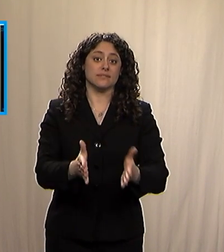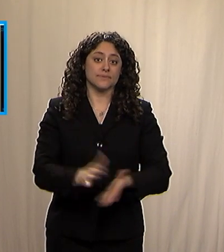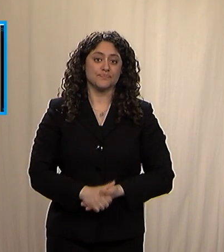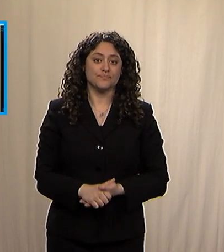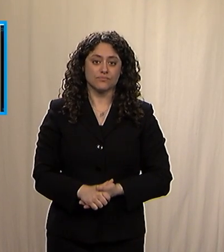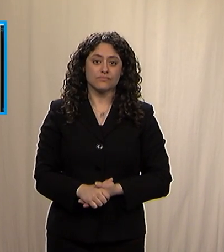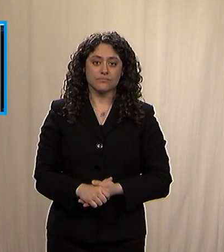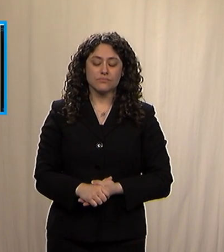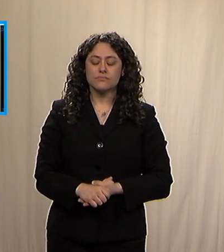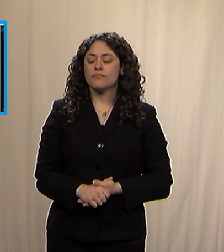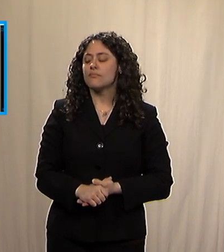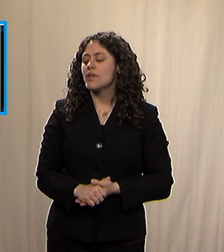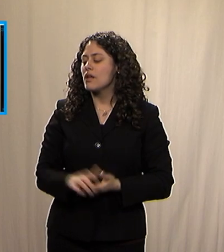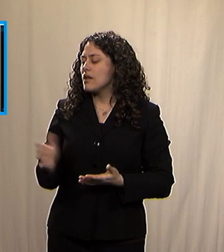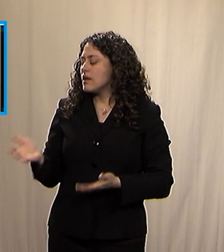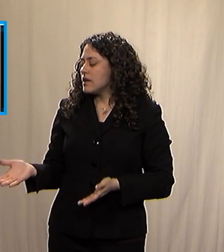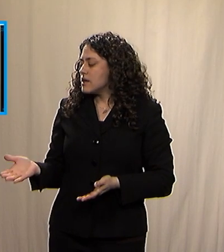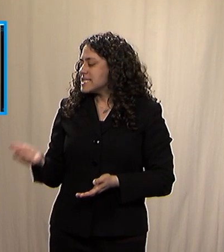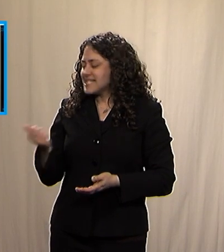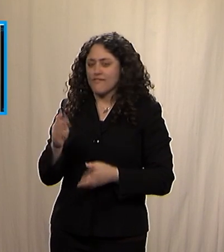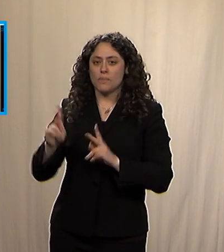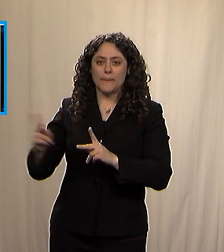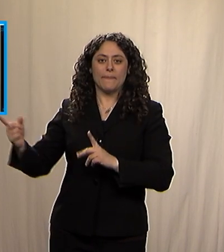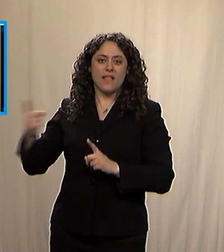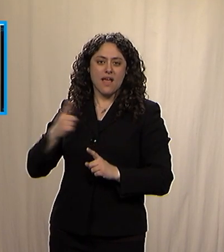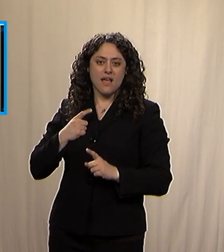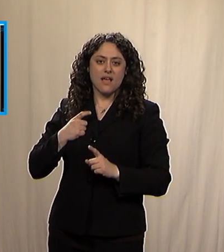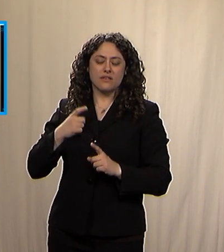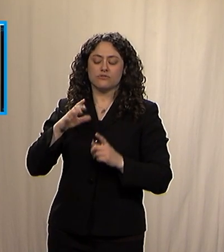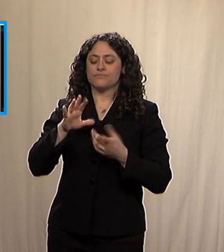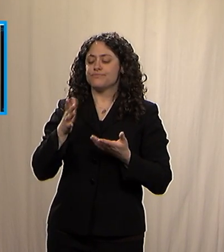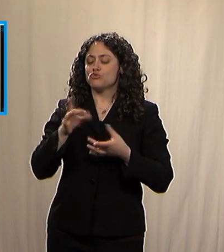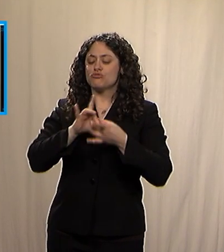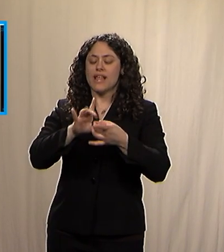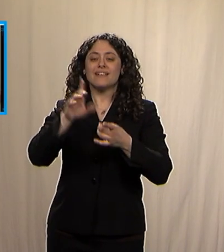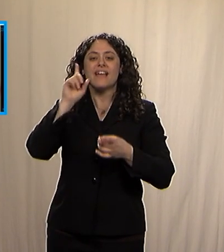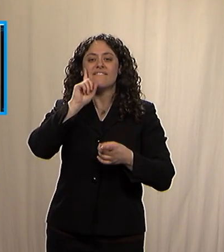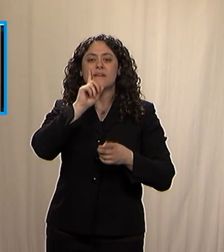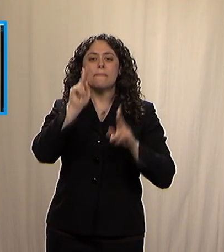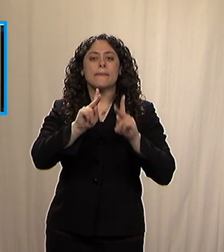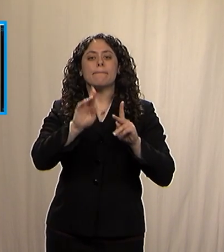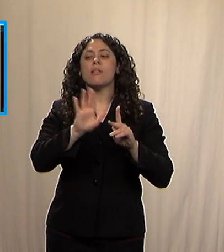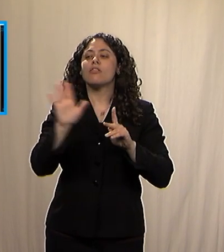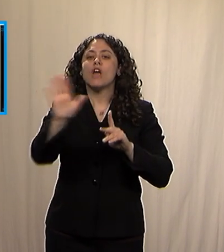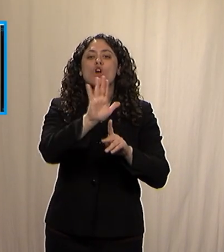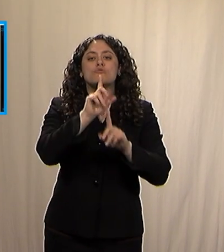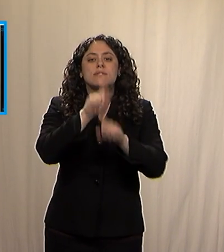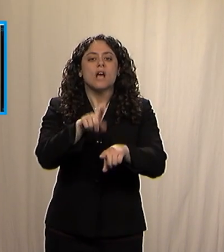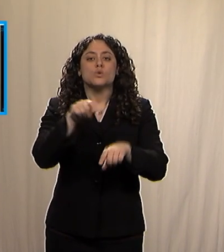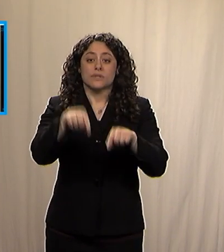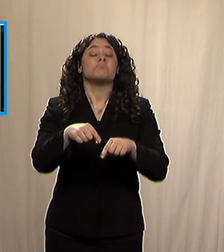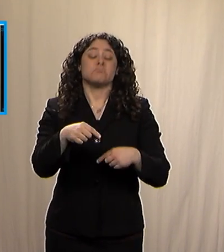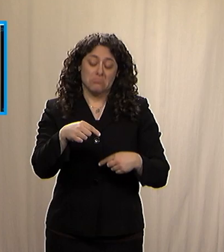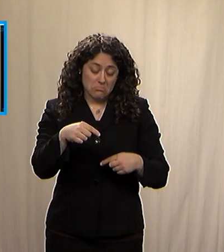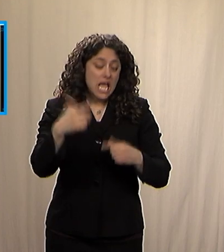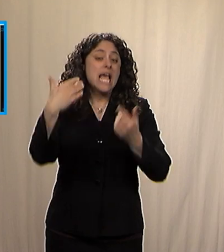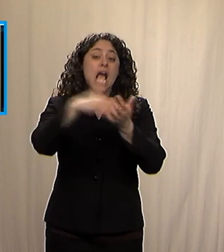about deaf people's responses to this. Again, I've talked to a bunch of deaf people about this.